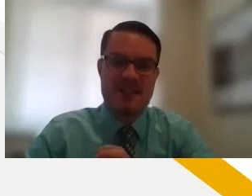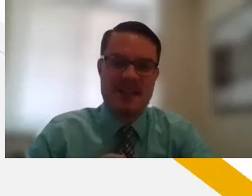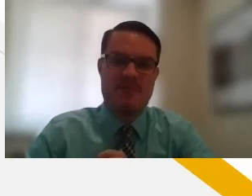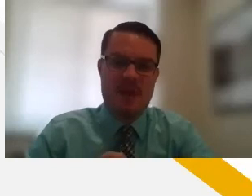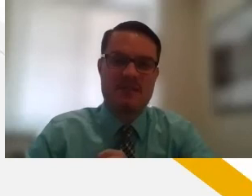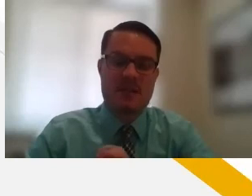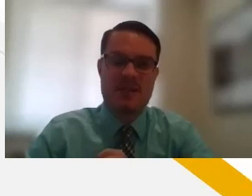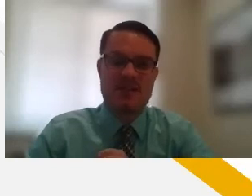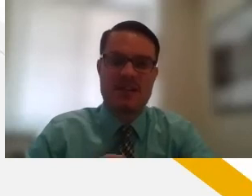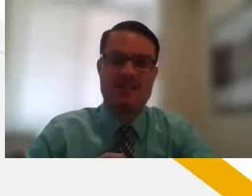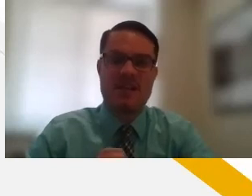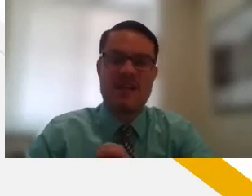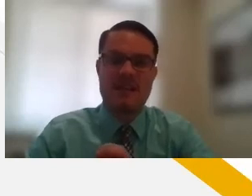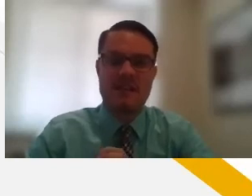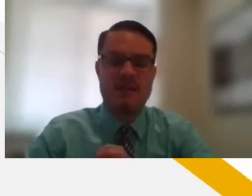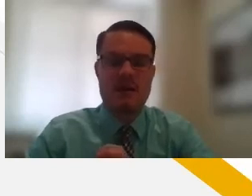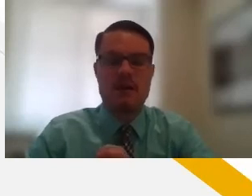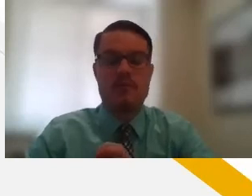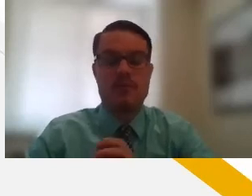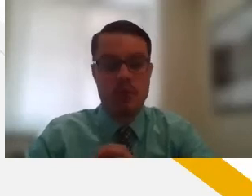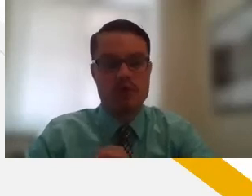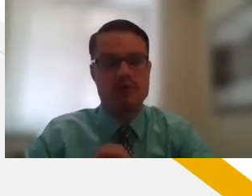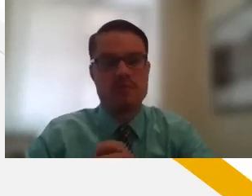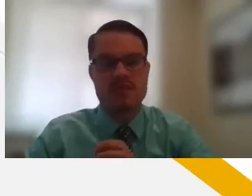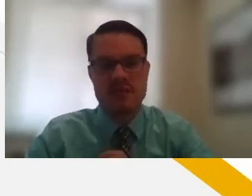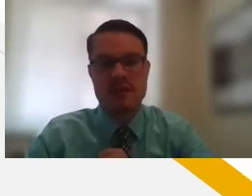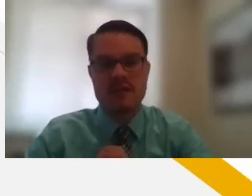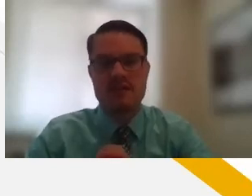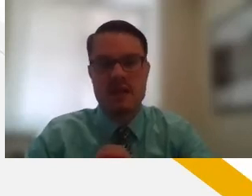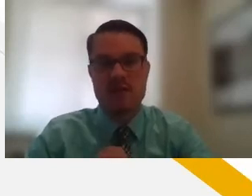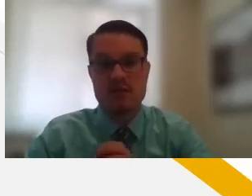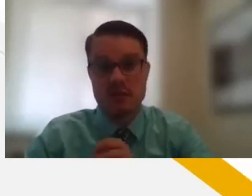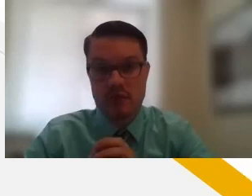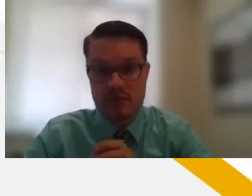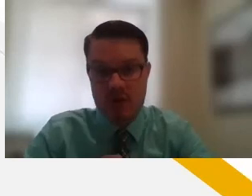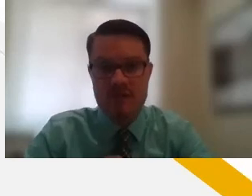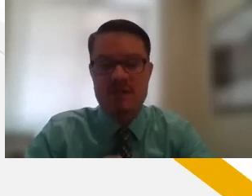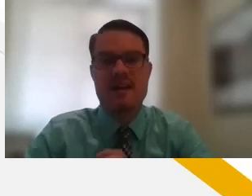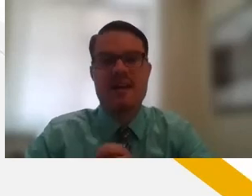whose disability is having an impact on their education. And they need those specifically tailored services